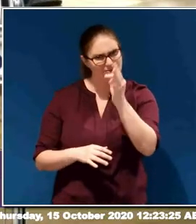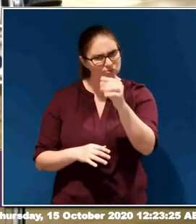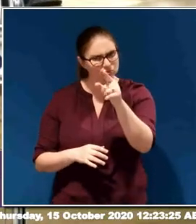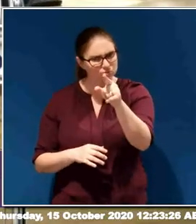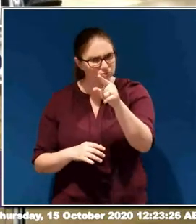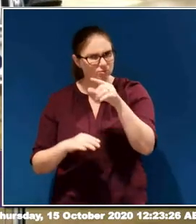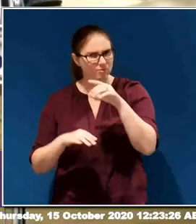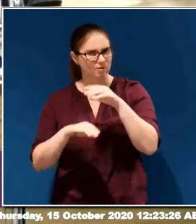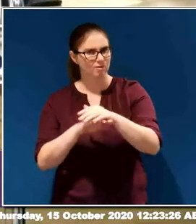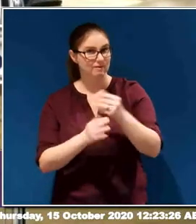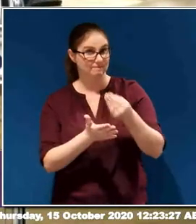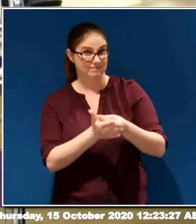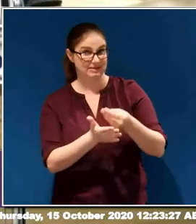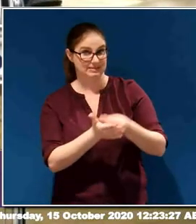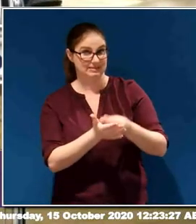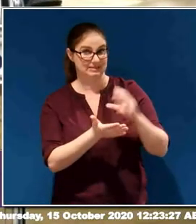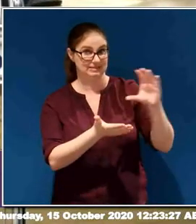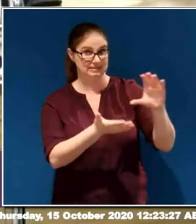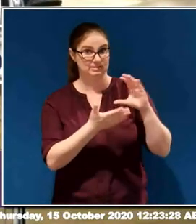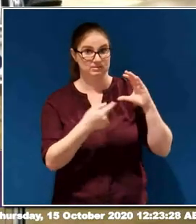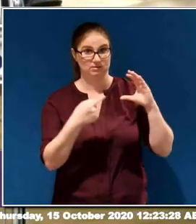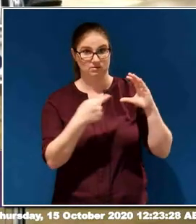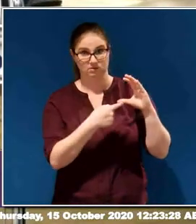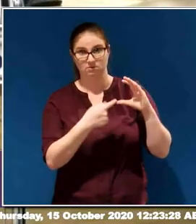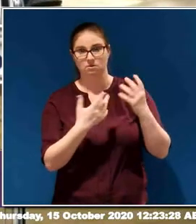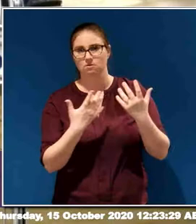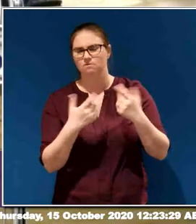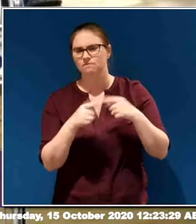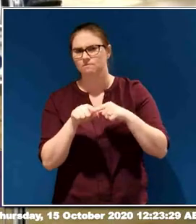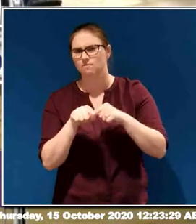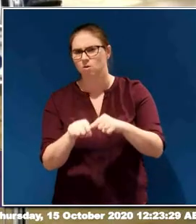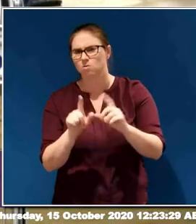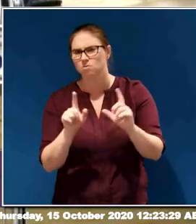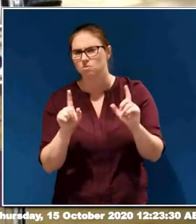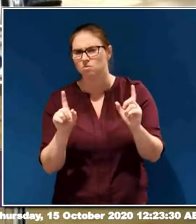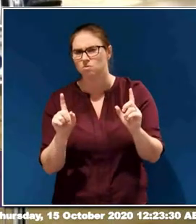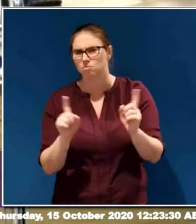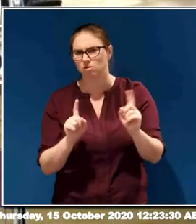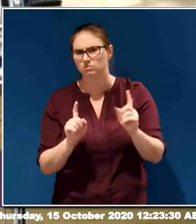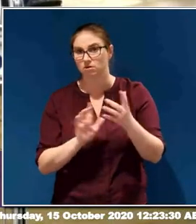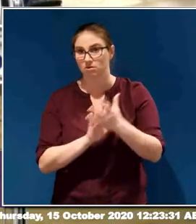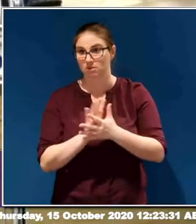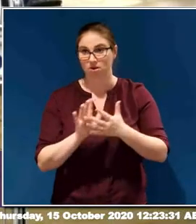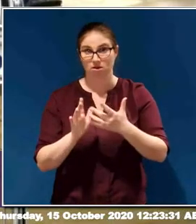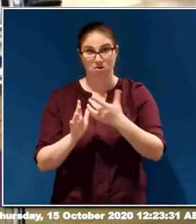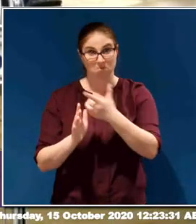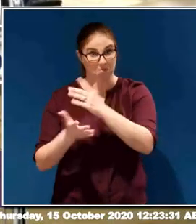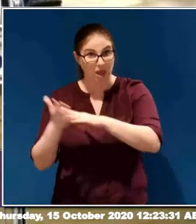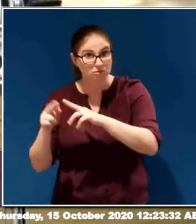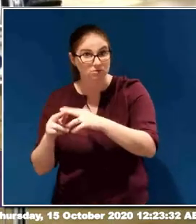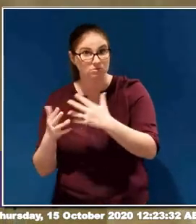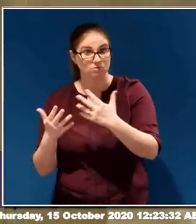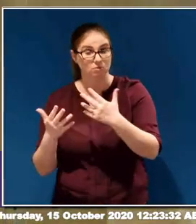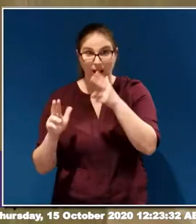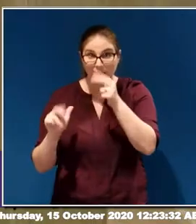is it incumbent on the parent or caregiver to put that in train, or is it the school?